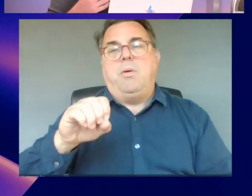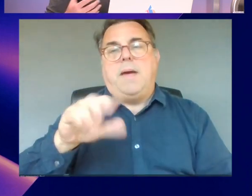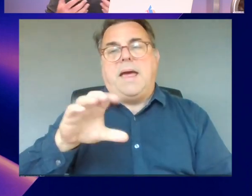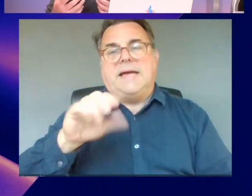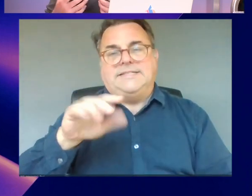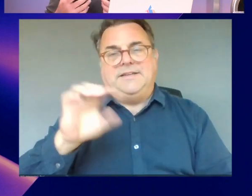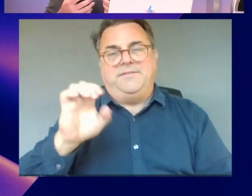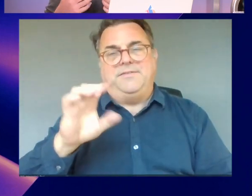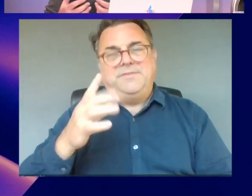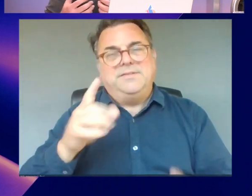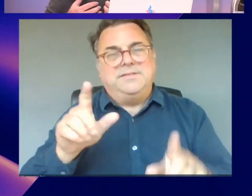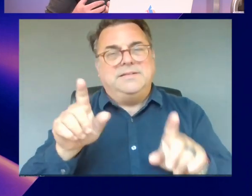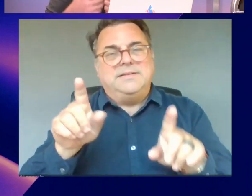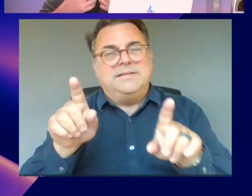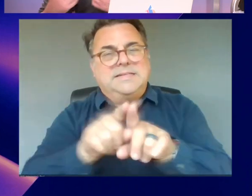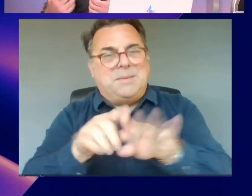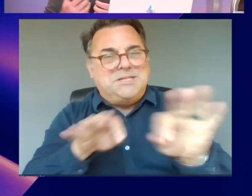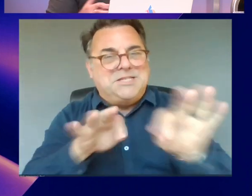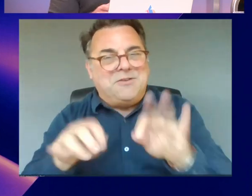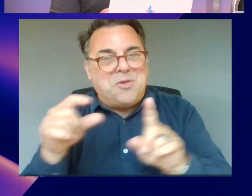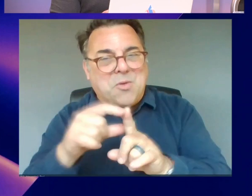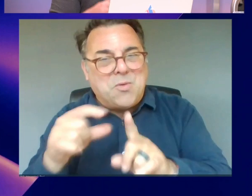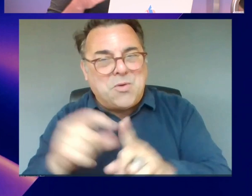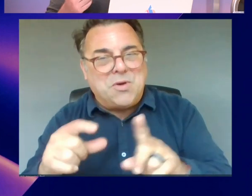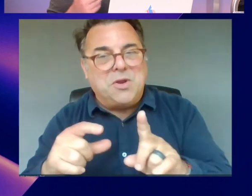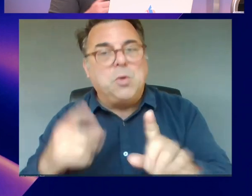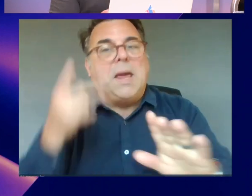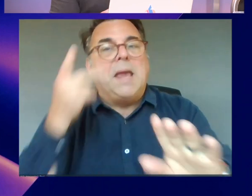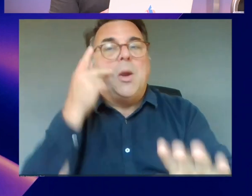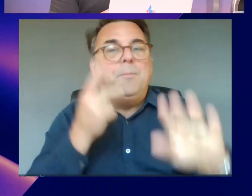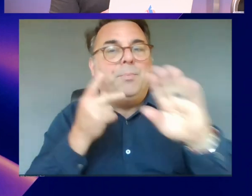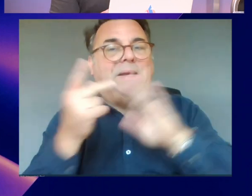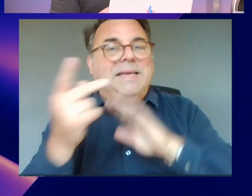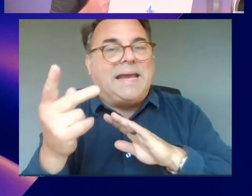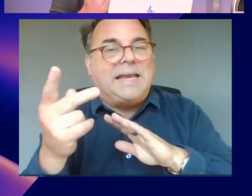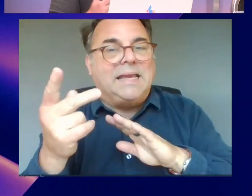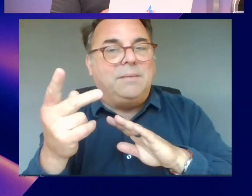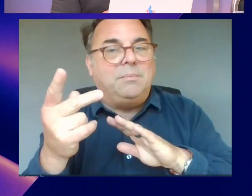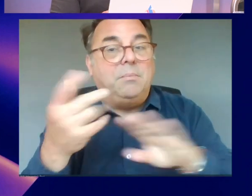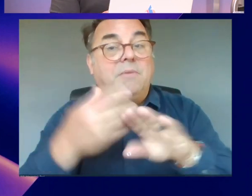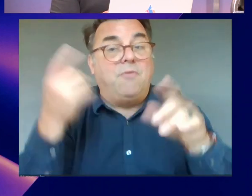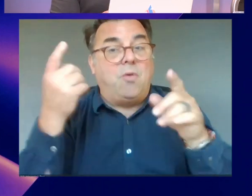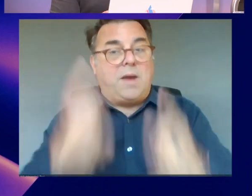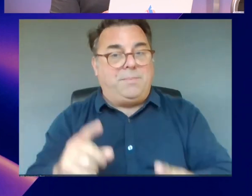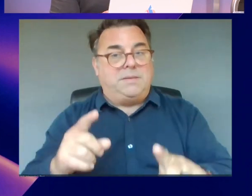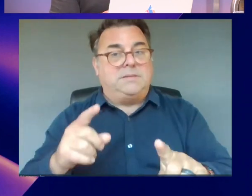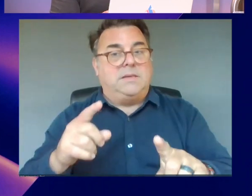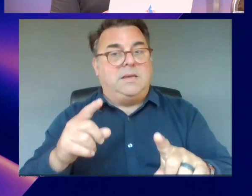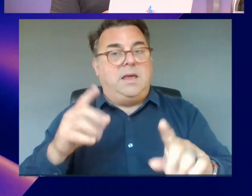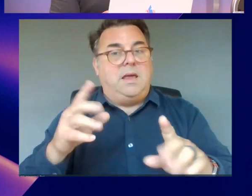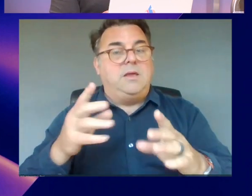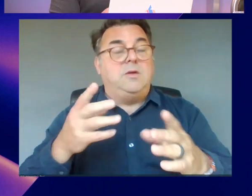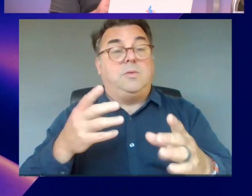we will be able to foresee certain things that are about to happen in your application and provide recommendations for it.